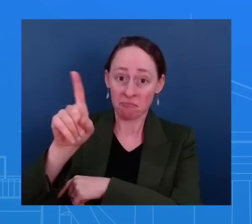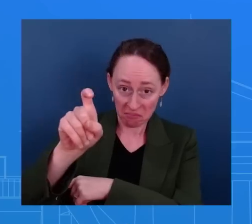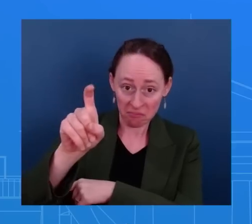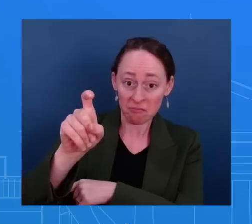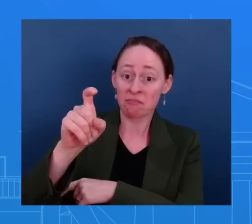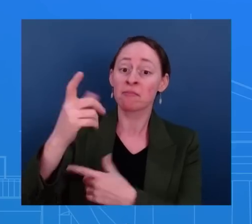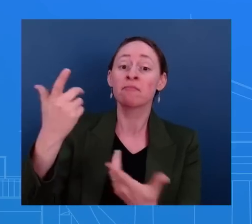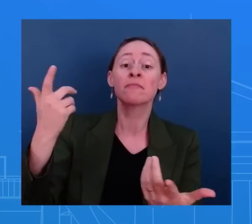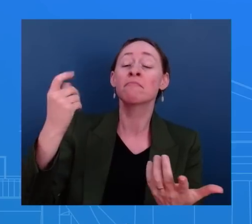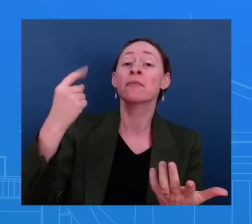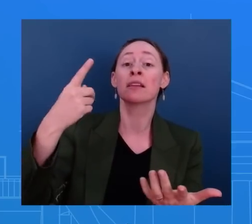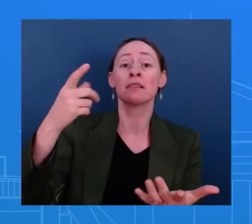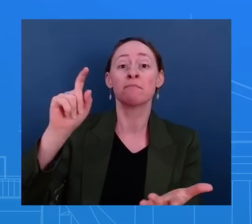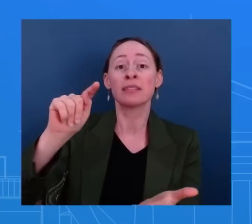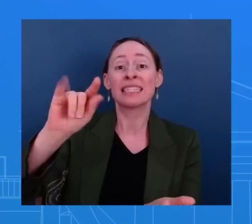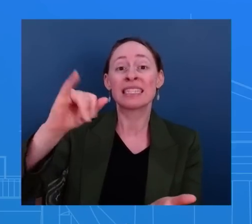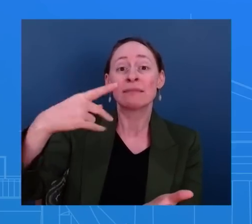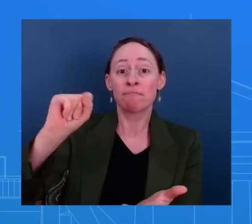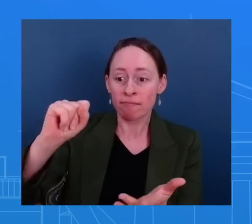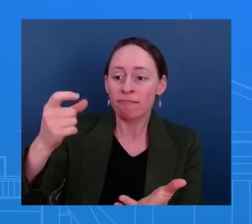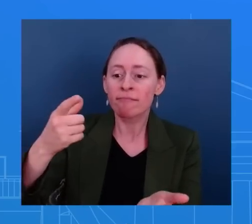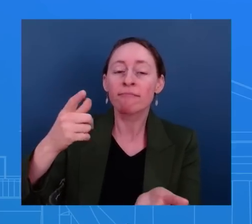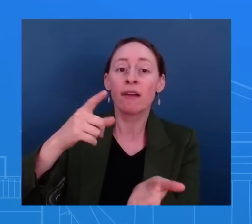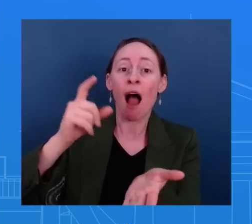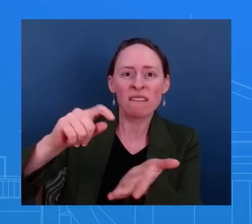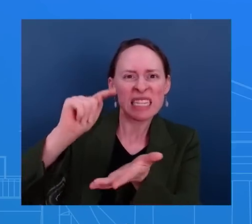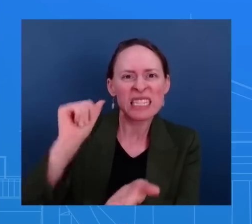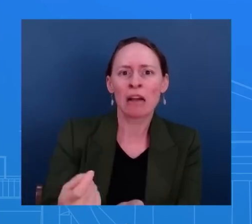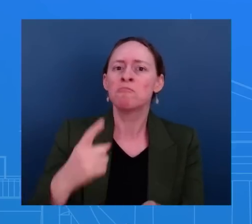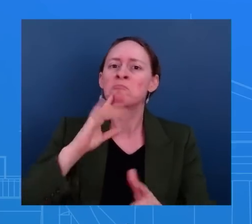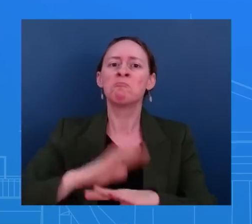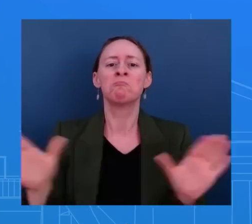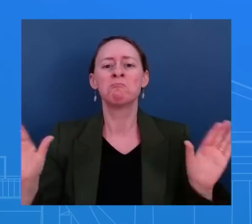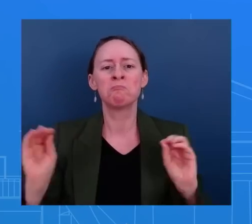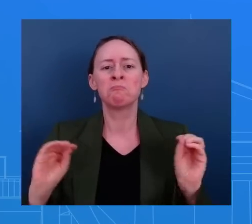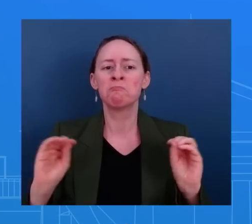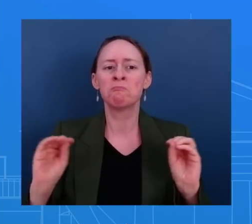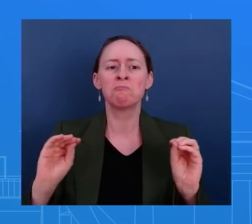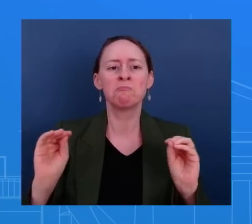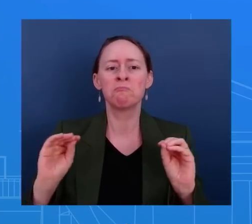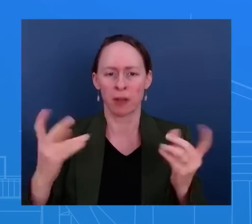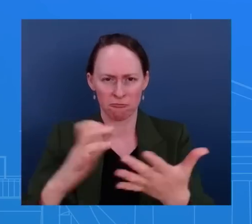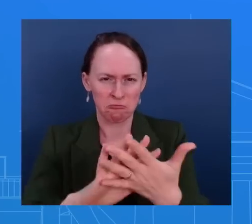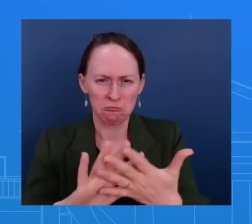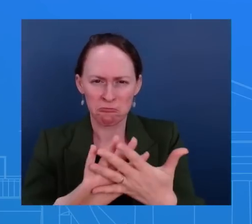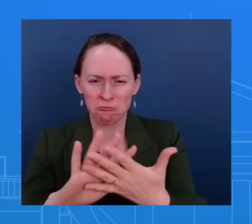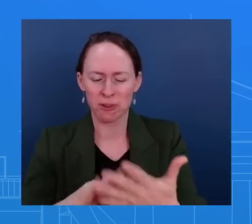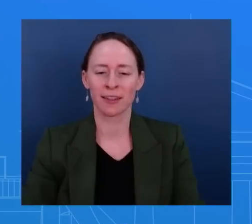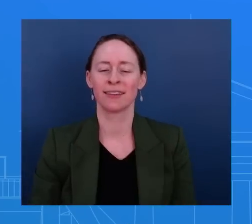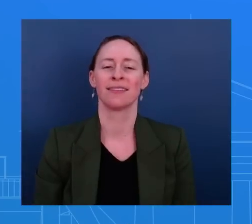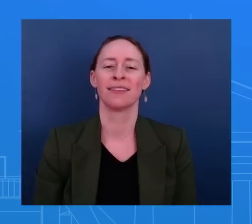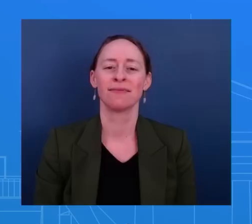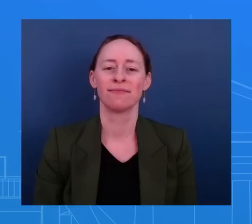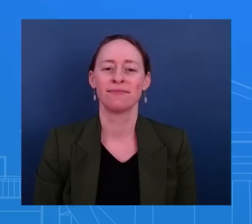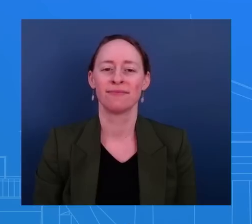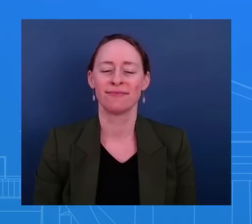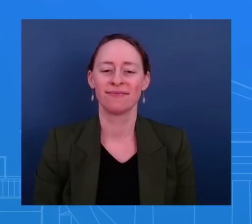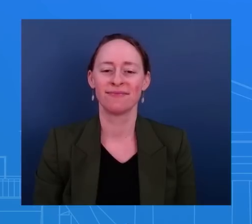to the president of the United States, President Biden, would he sign that? That's something -- not something he's -- he would -- he's embraced before. Ms. Jean-Pierre: Yeah, absolutely.